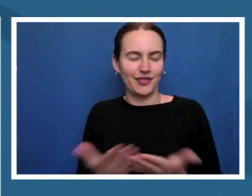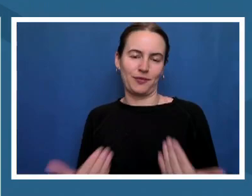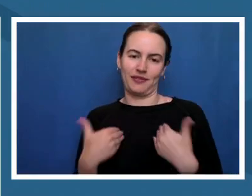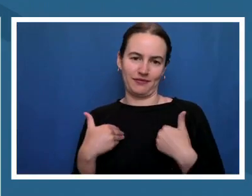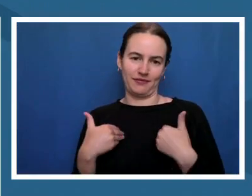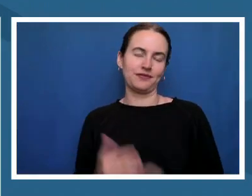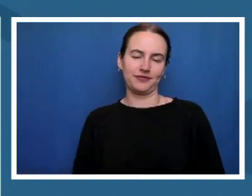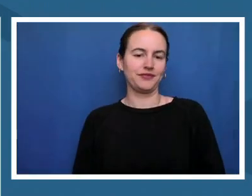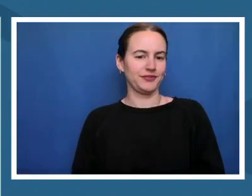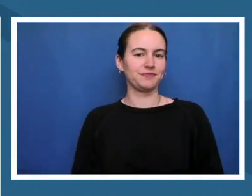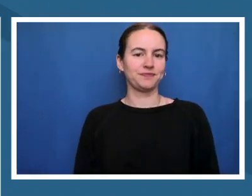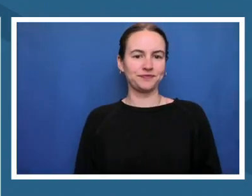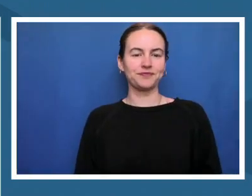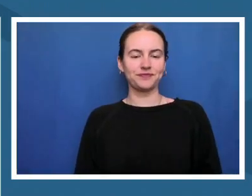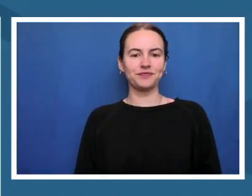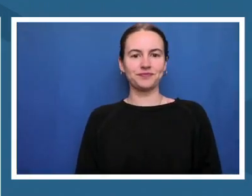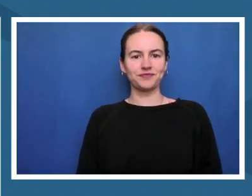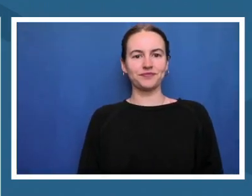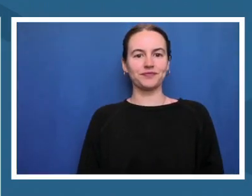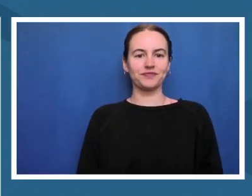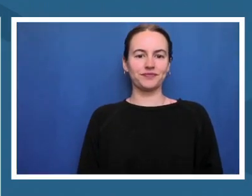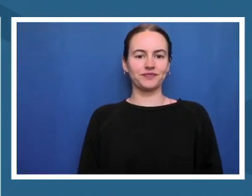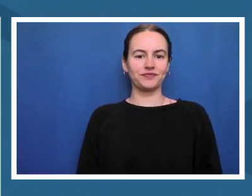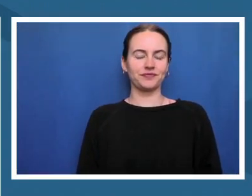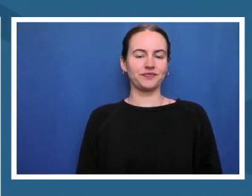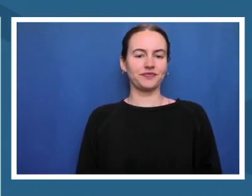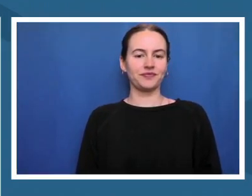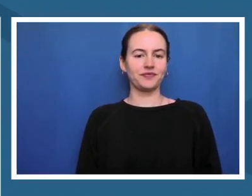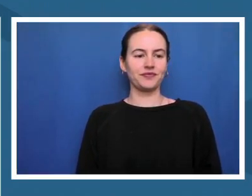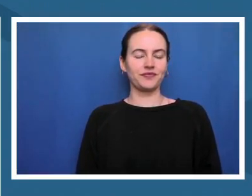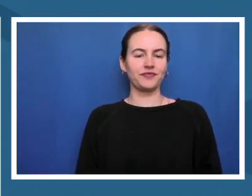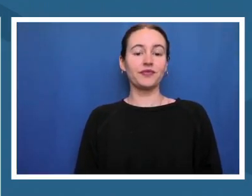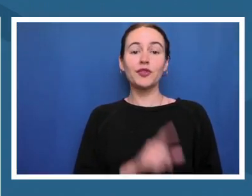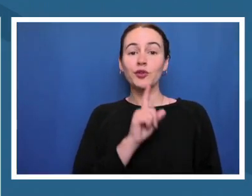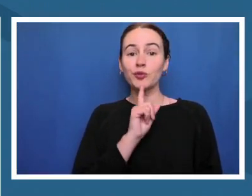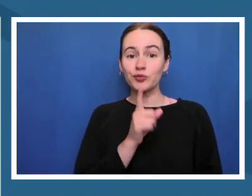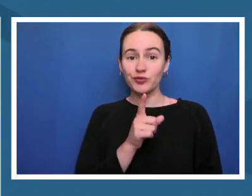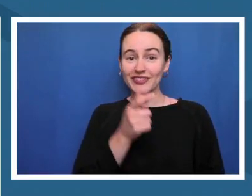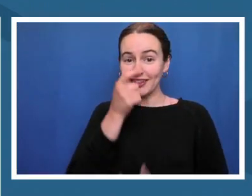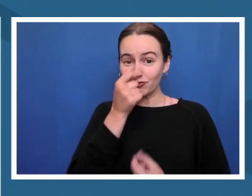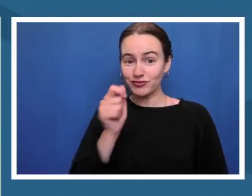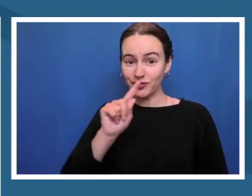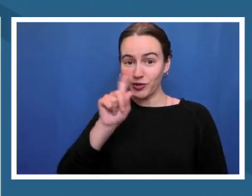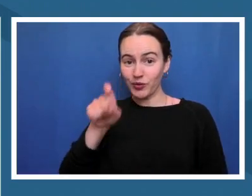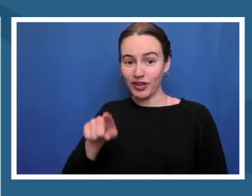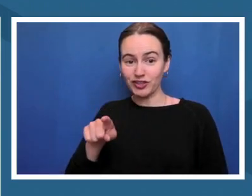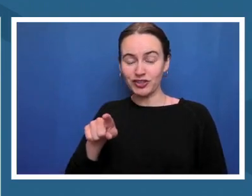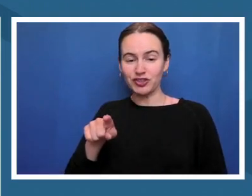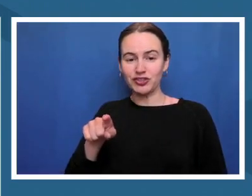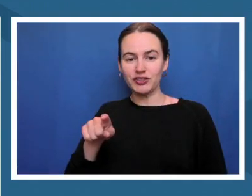um and then a really interesting question